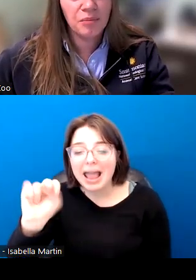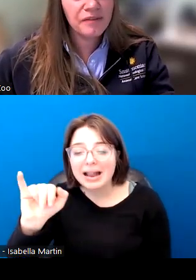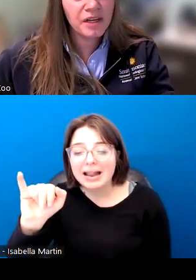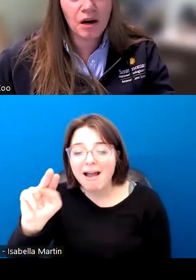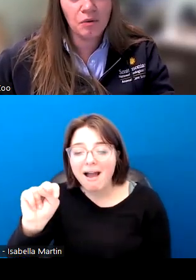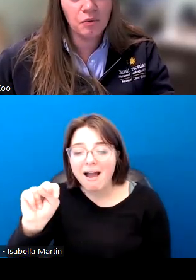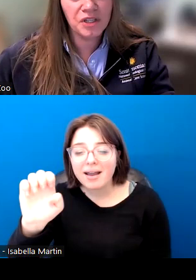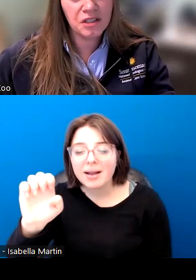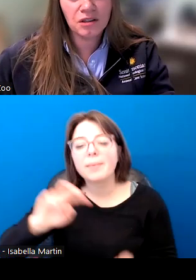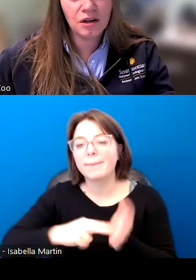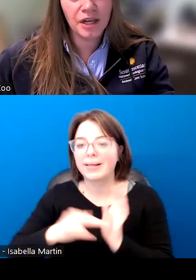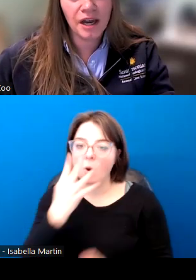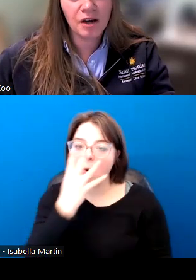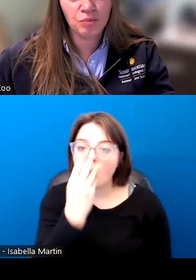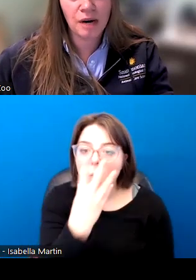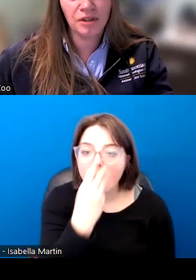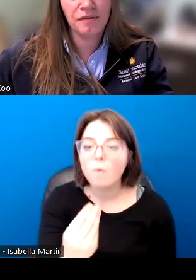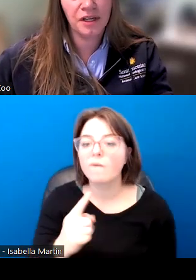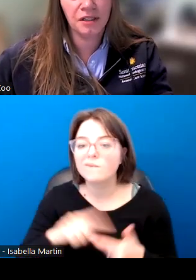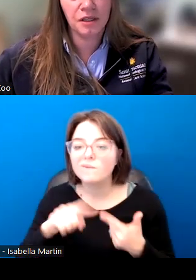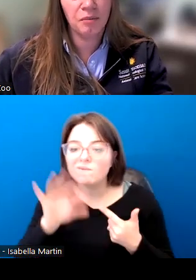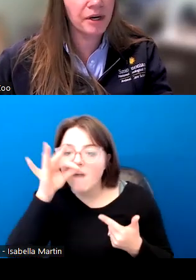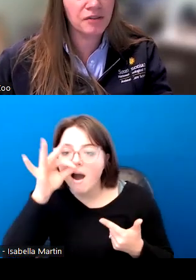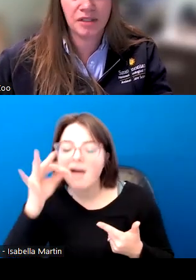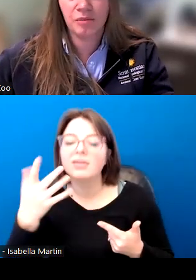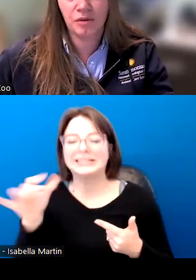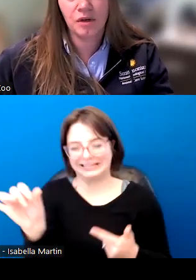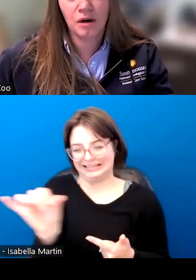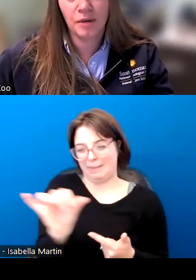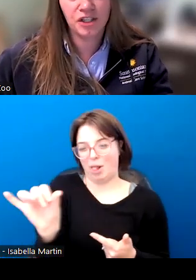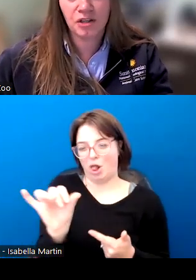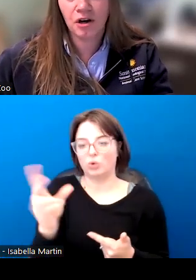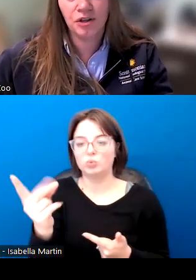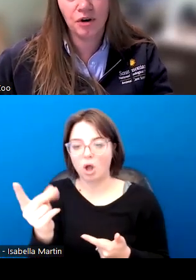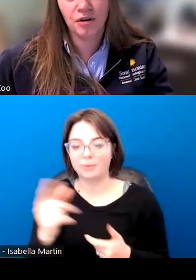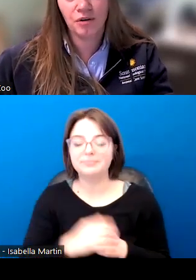but even now we're still learning how to properly feed bears. For example, I just saw a new article